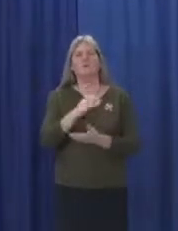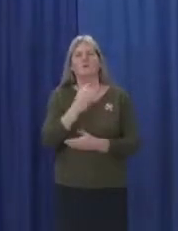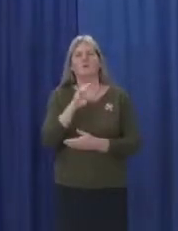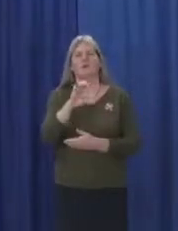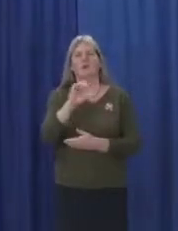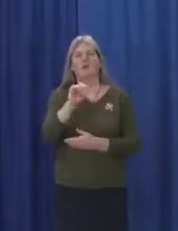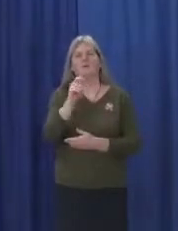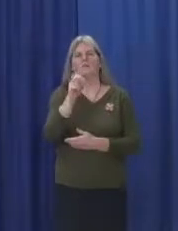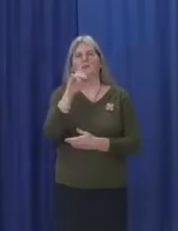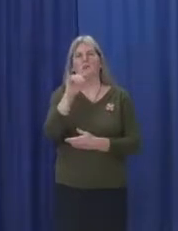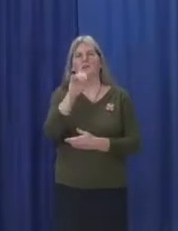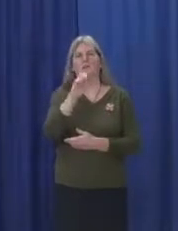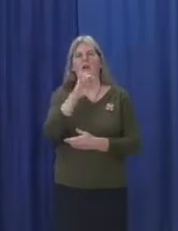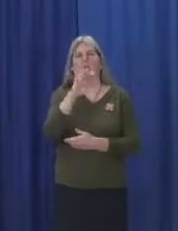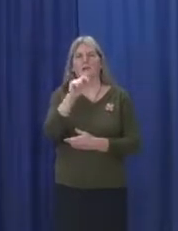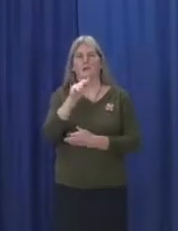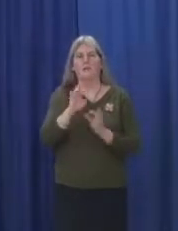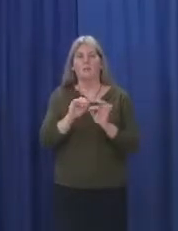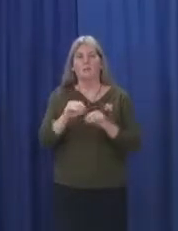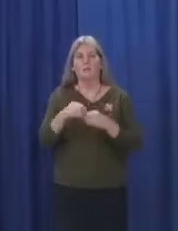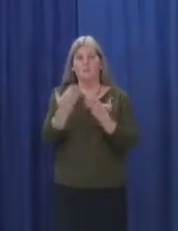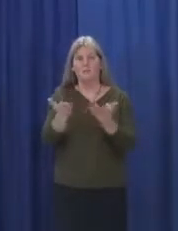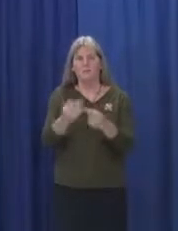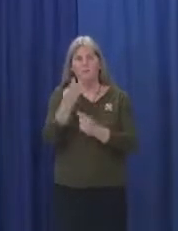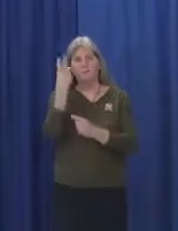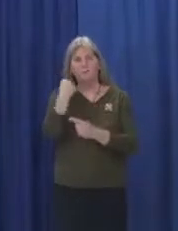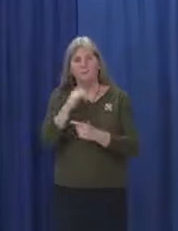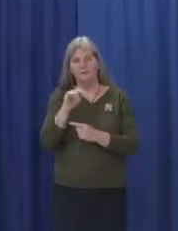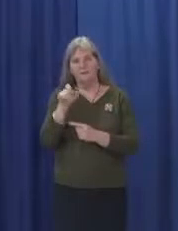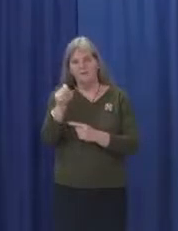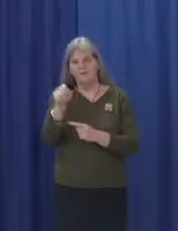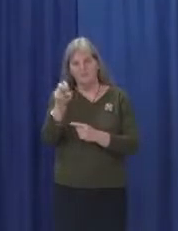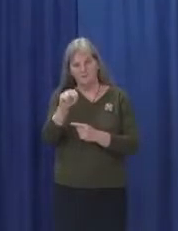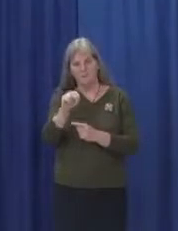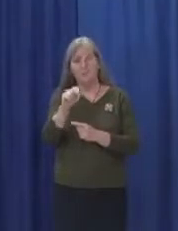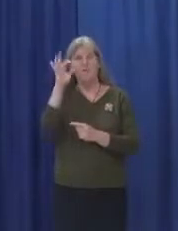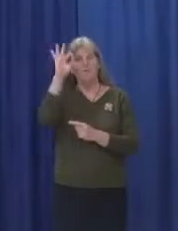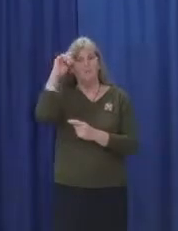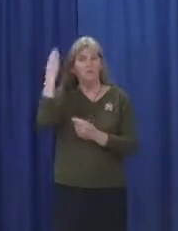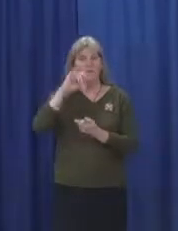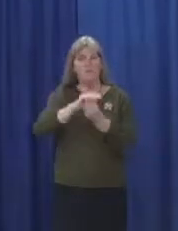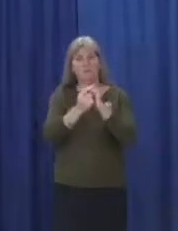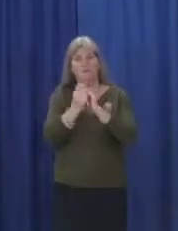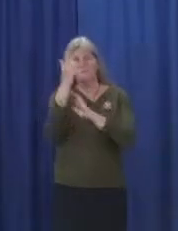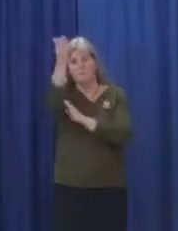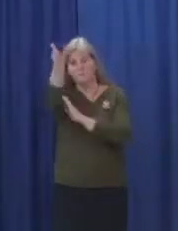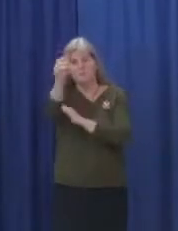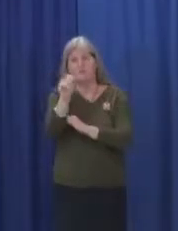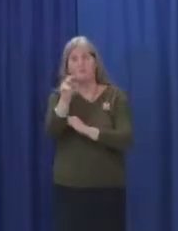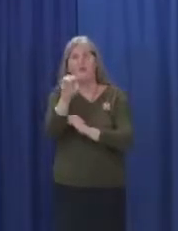Catherine Elliott. Sign language interpretation is provided by Mary Tiessen and French language translation by